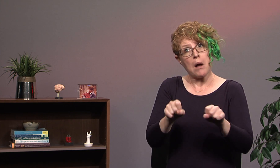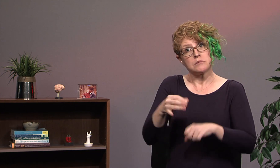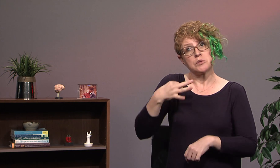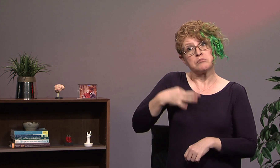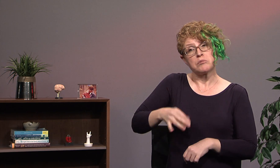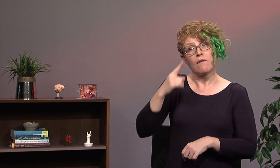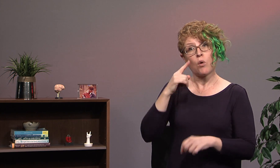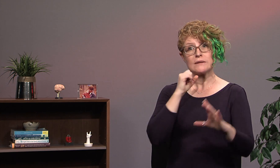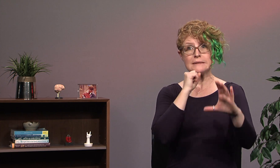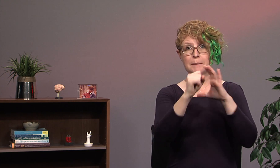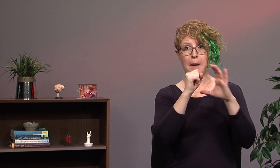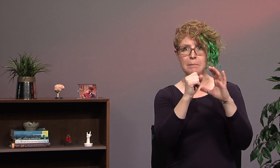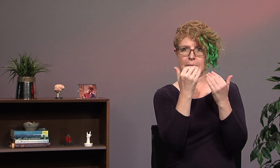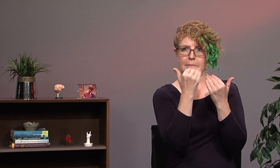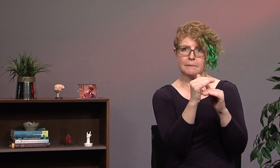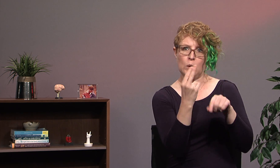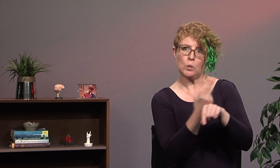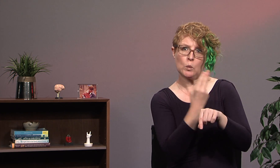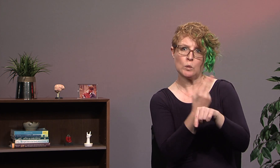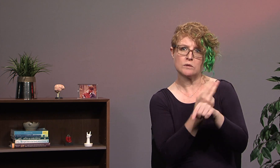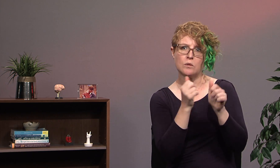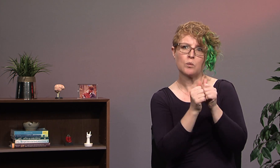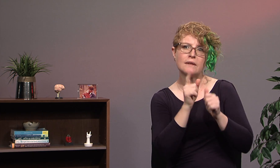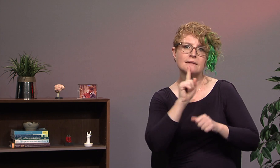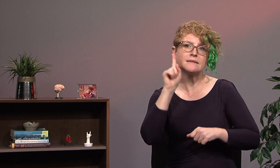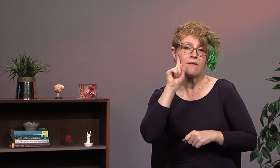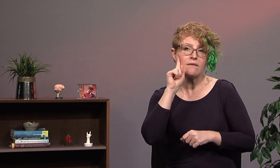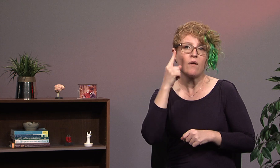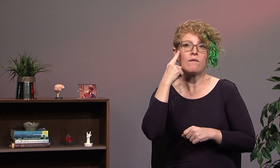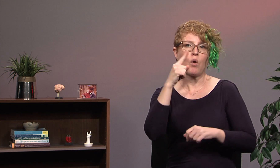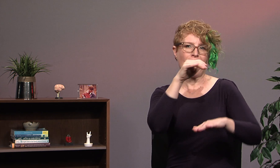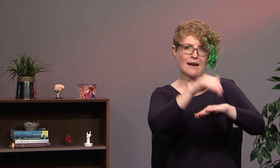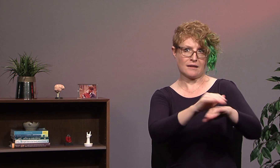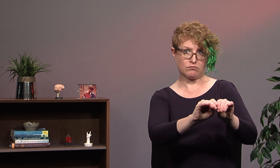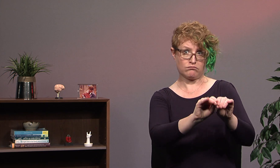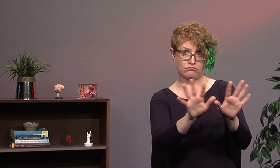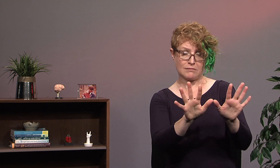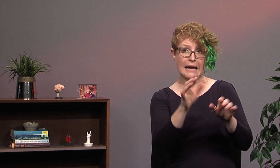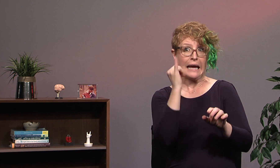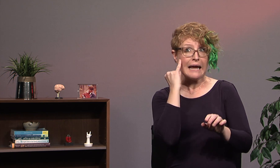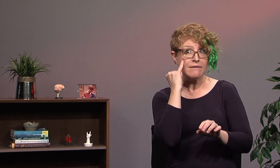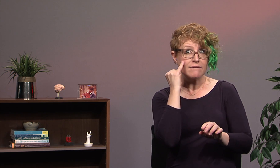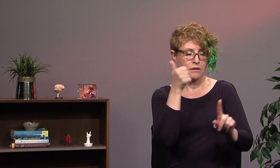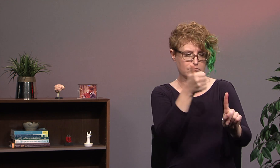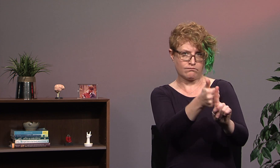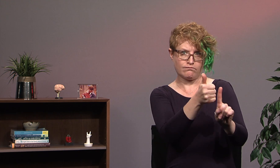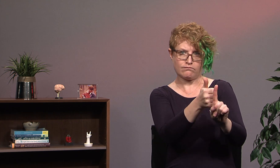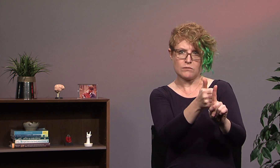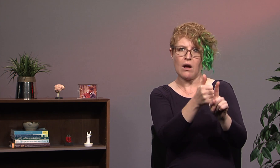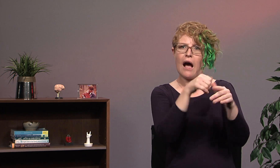There is some evidence to support that there may be times when simultaneous communication is beneficial in clarifying English for some students